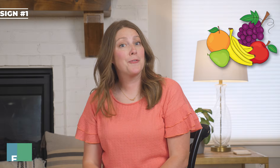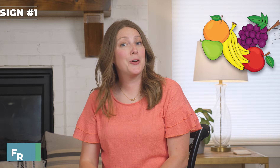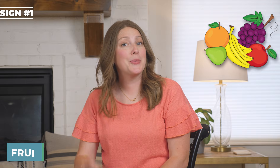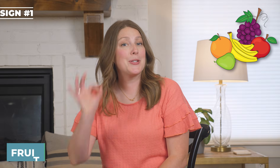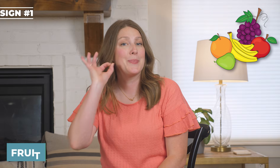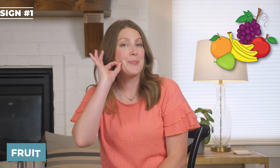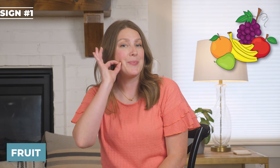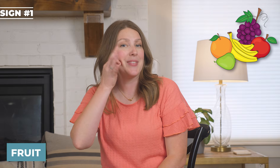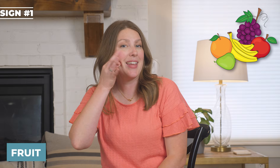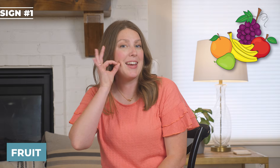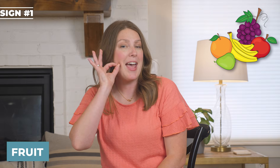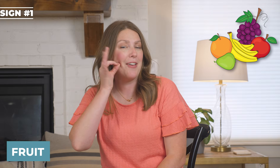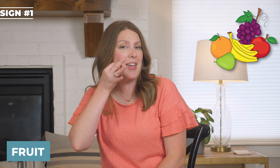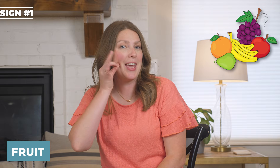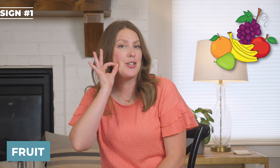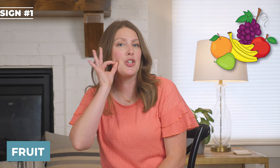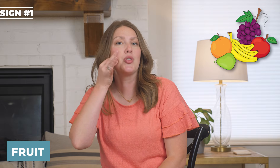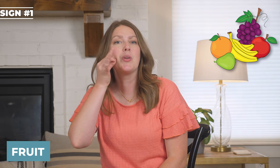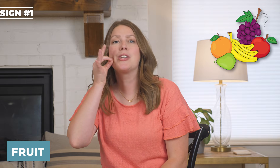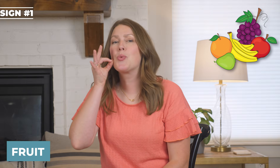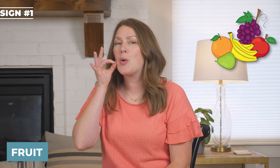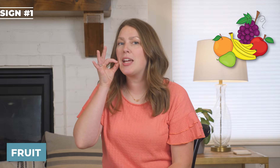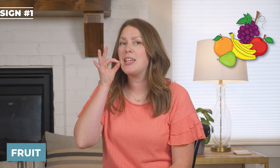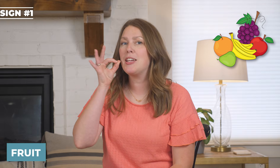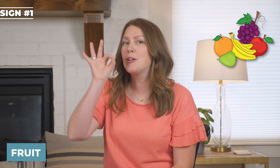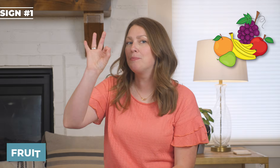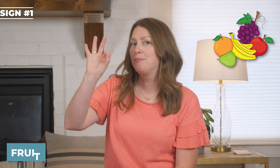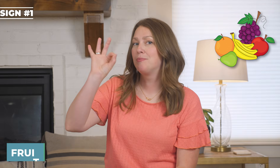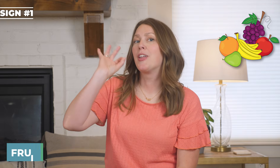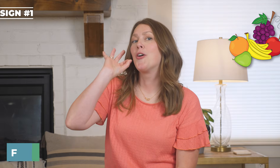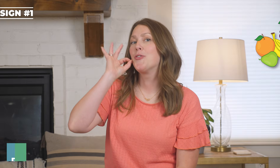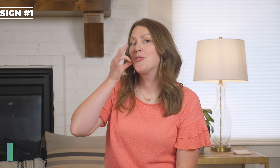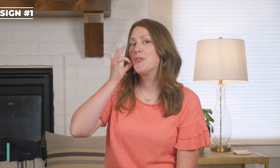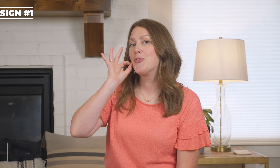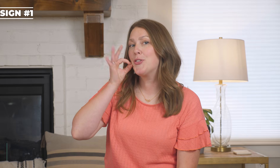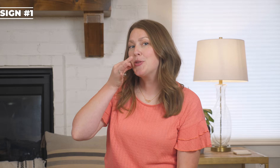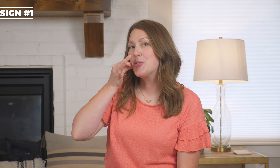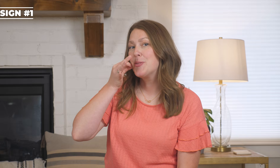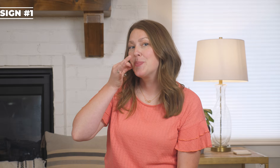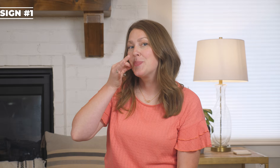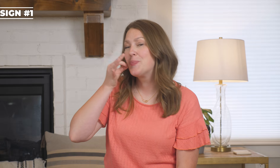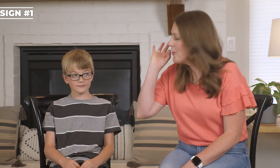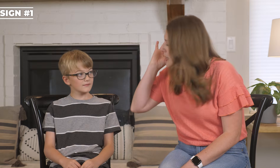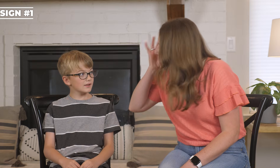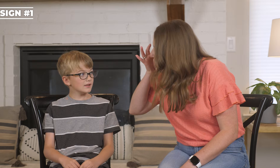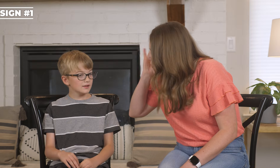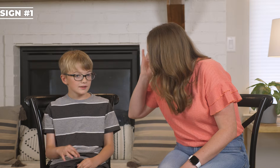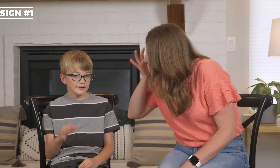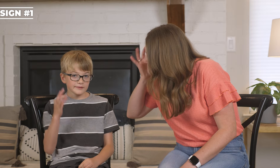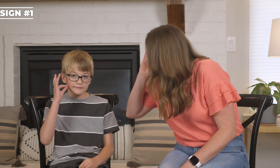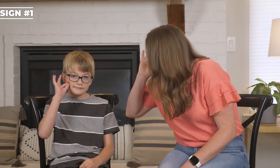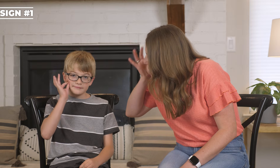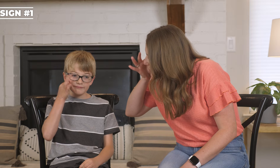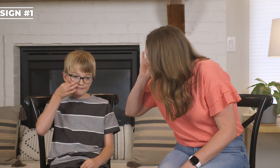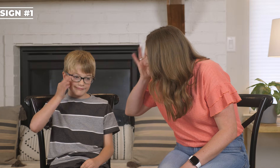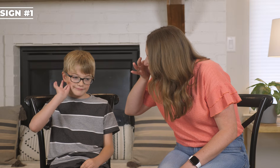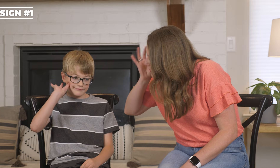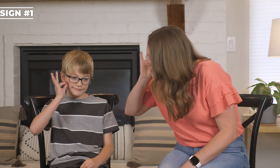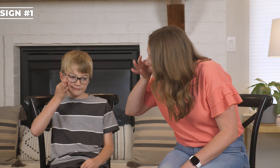Fruit and F-hand twisted right here. Fruit. All right. Can you do fruit?